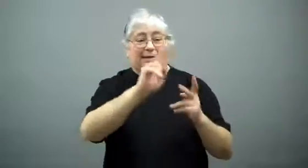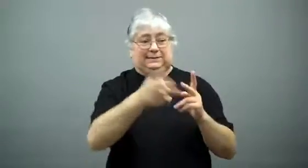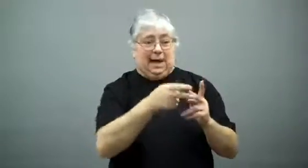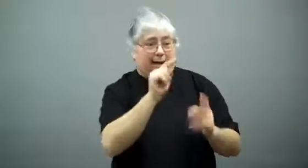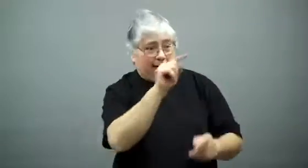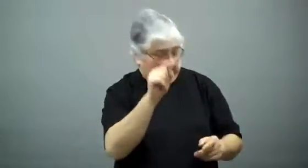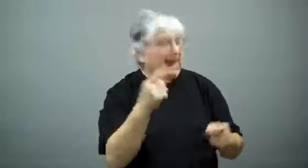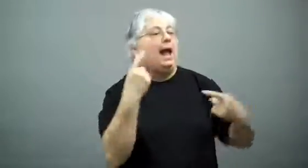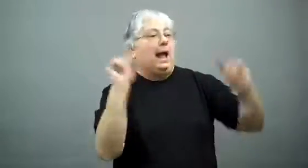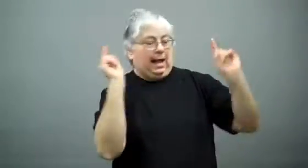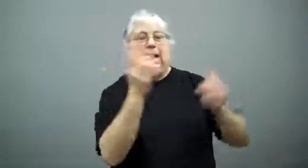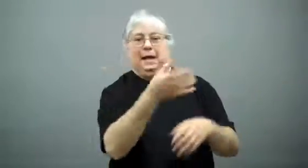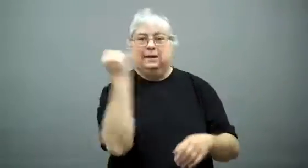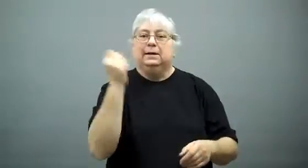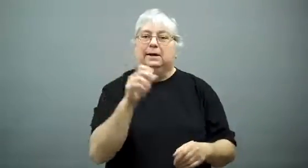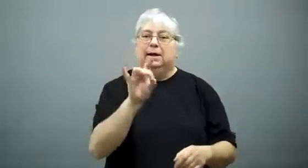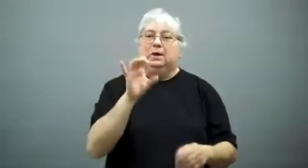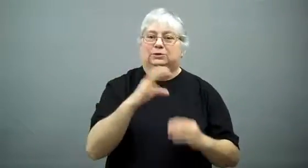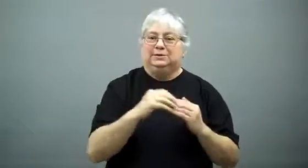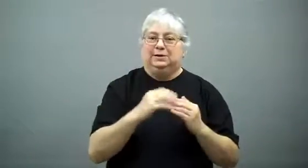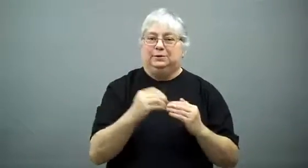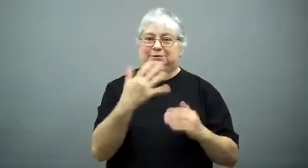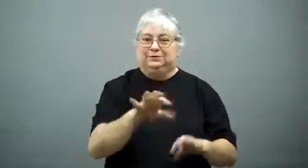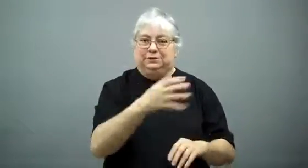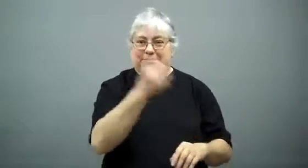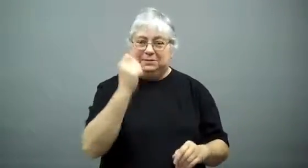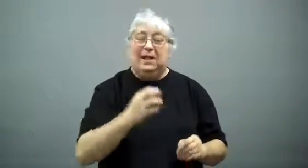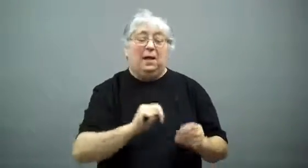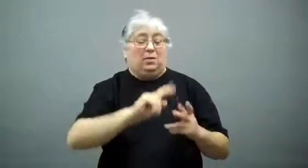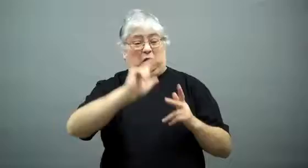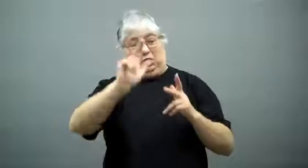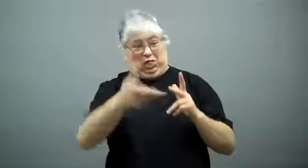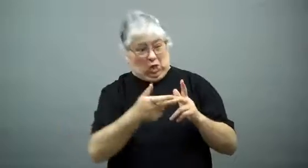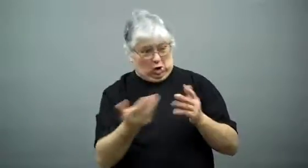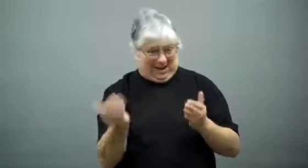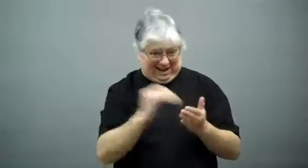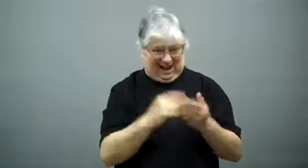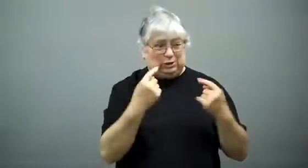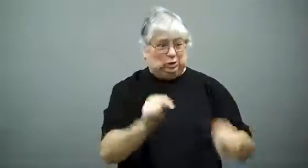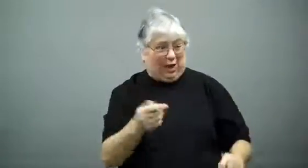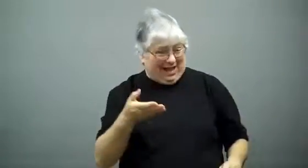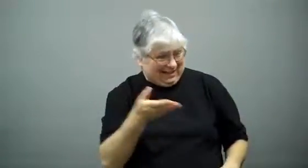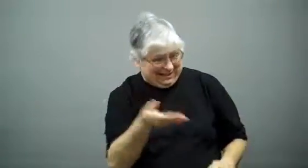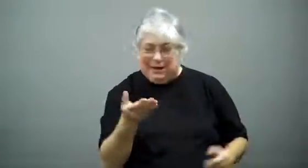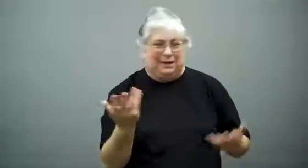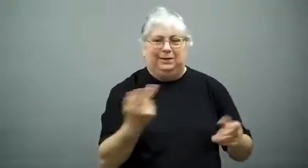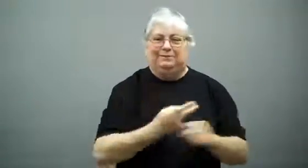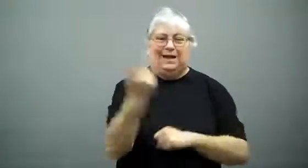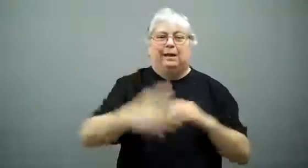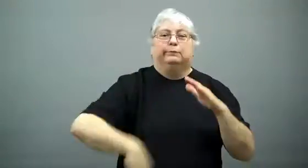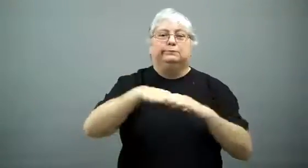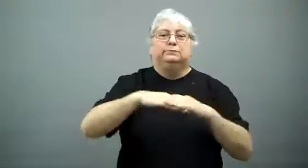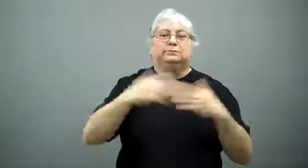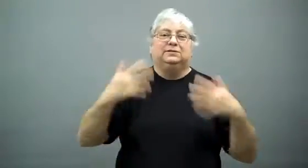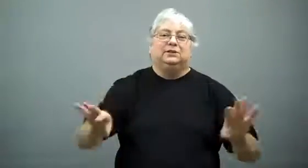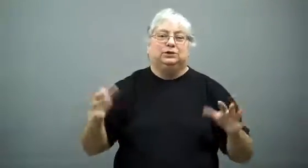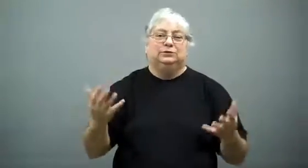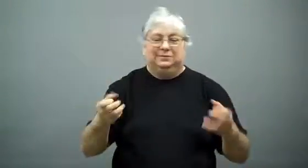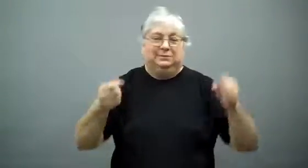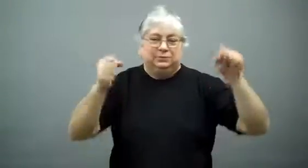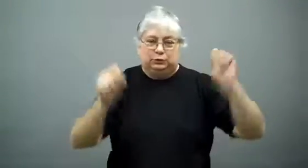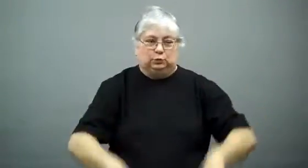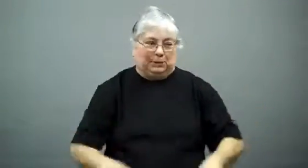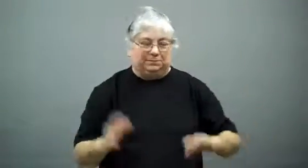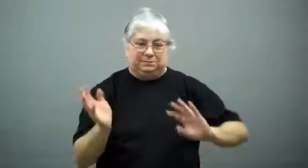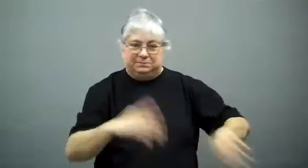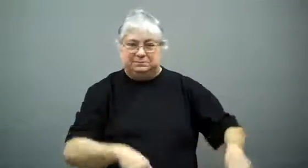The second attempt netted them $800.